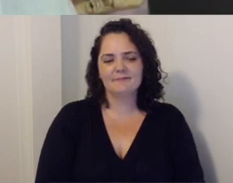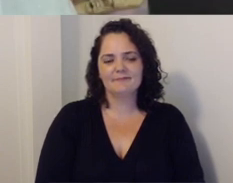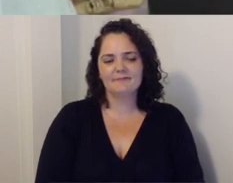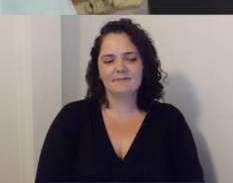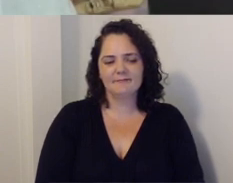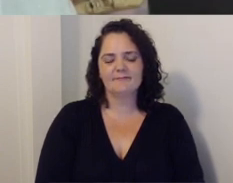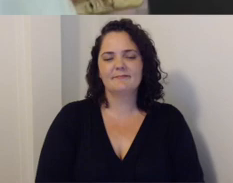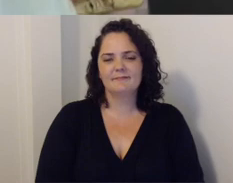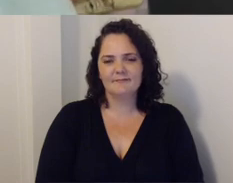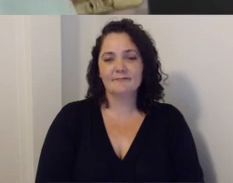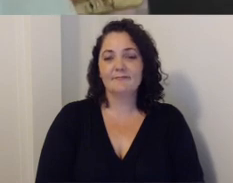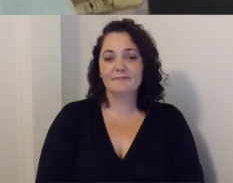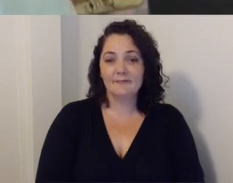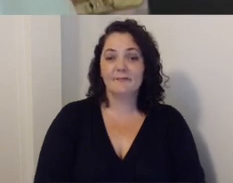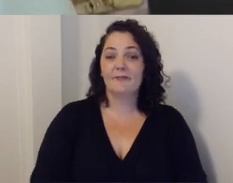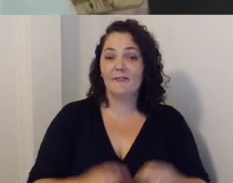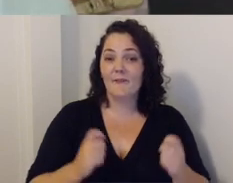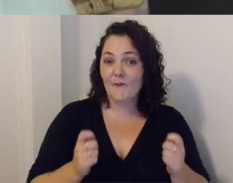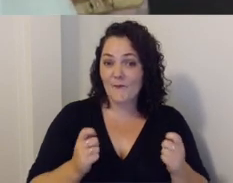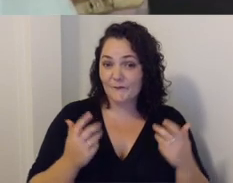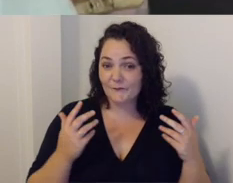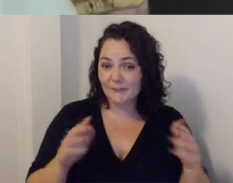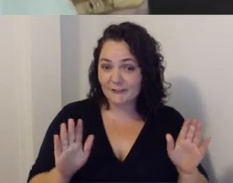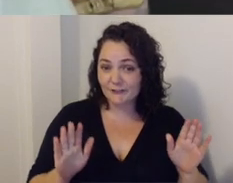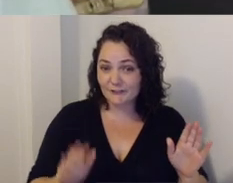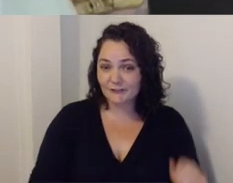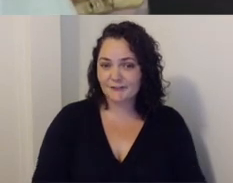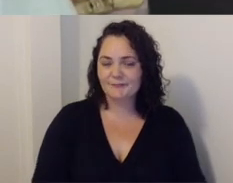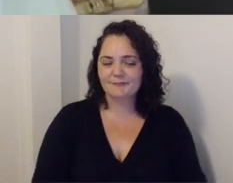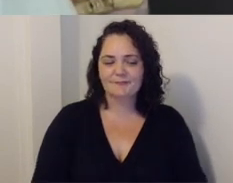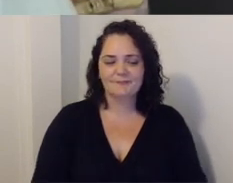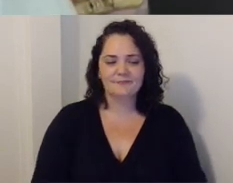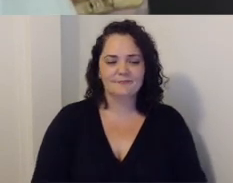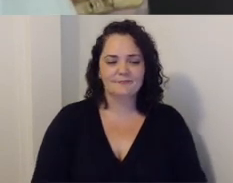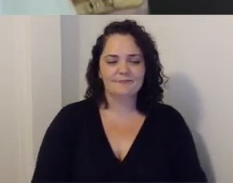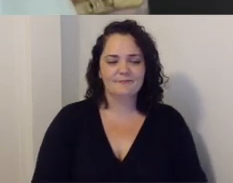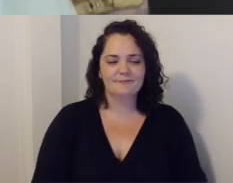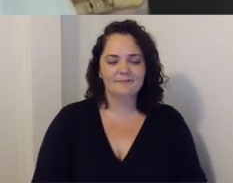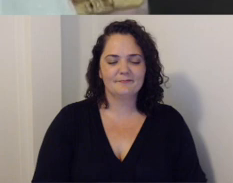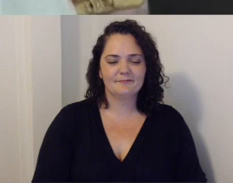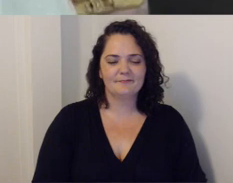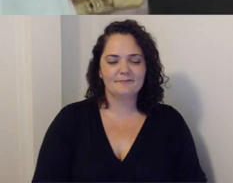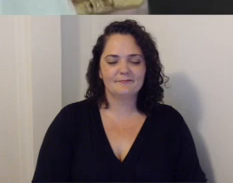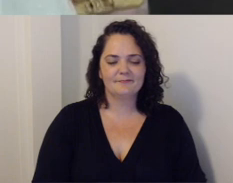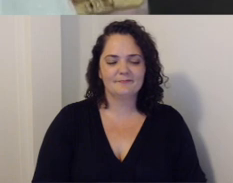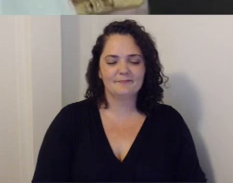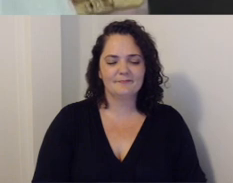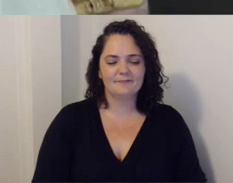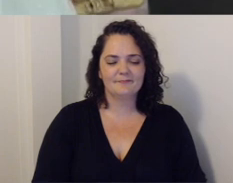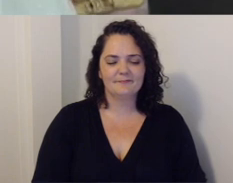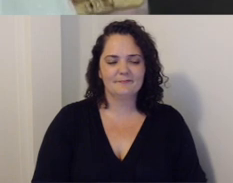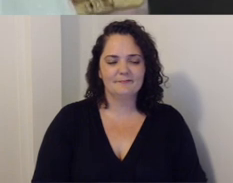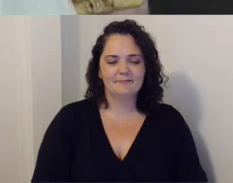alright tick-tock last few seconds